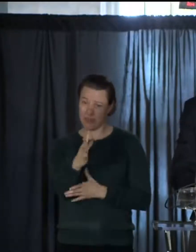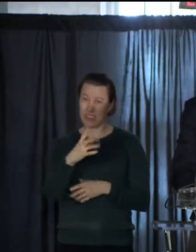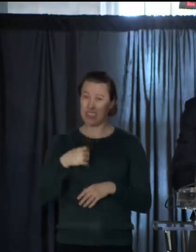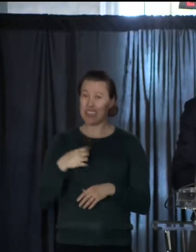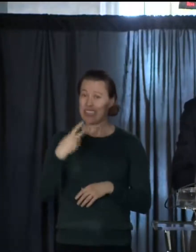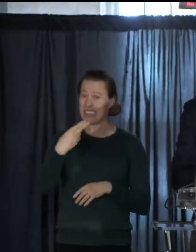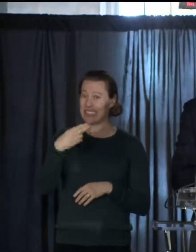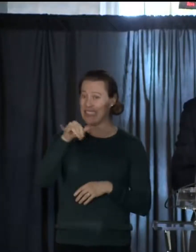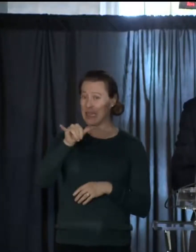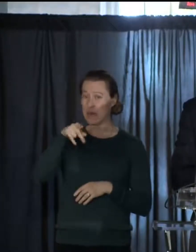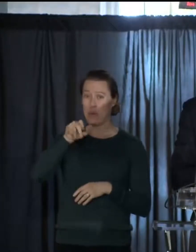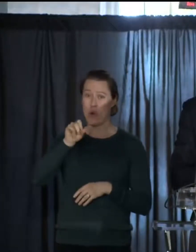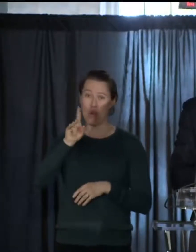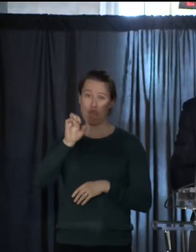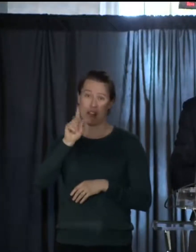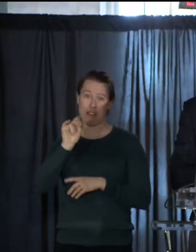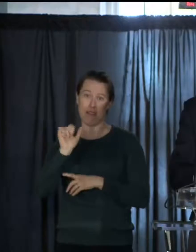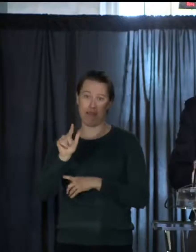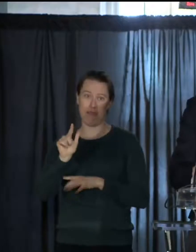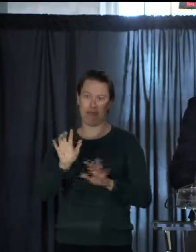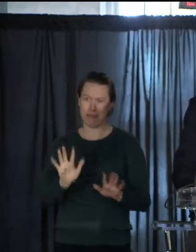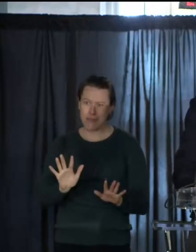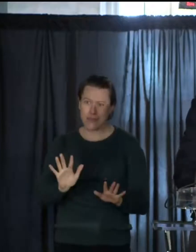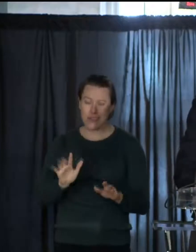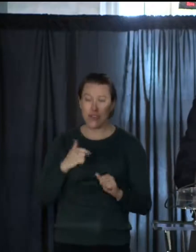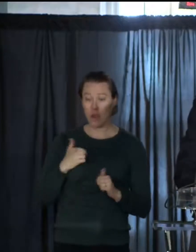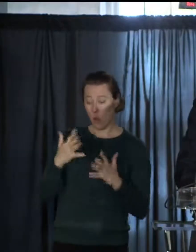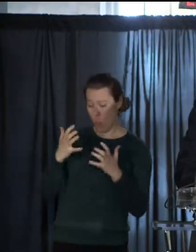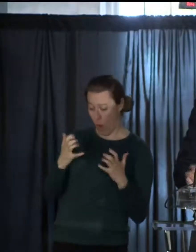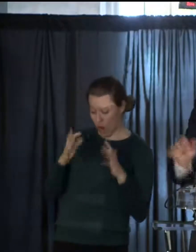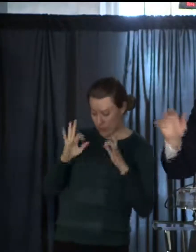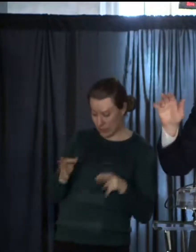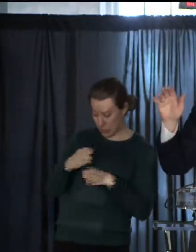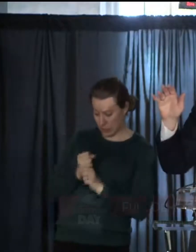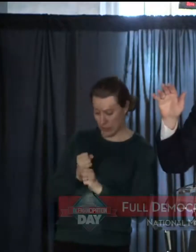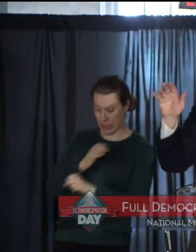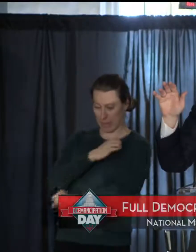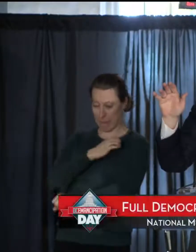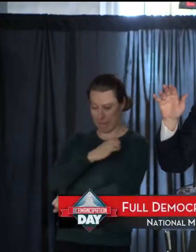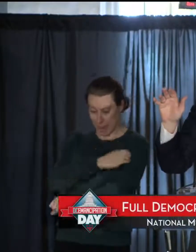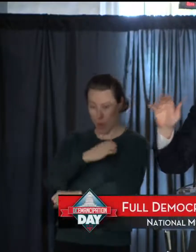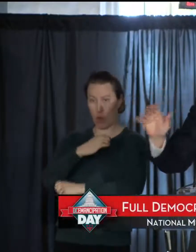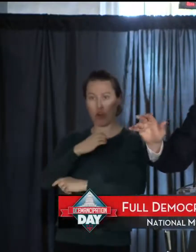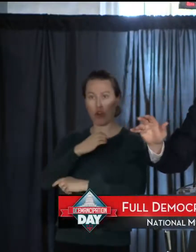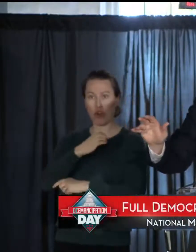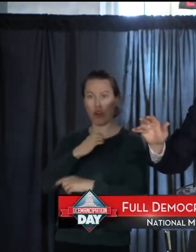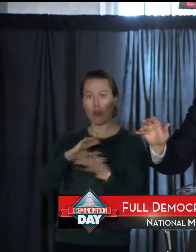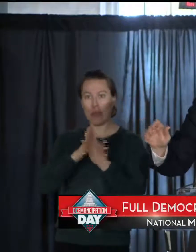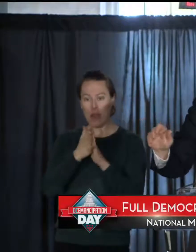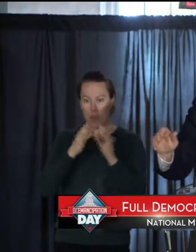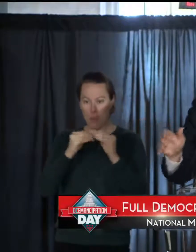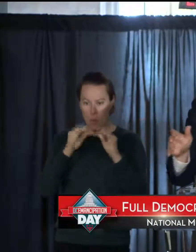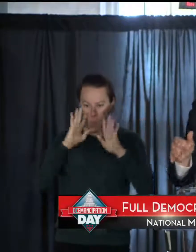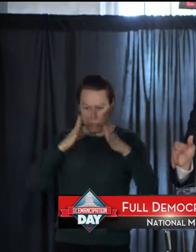WE WANT DECISION MAKING POWER TO BE MORE LOCALIZED.